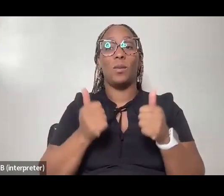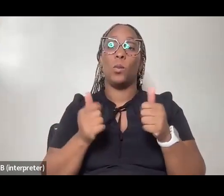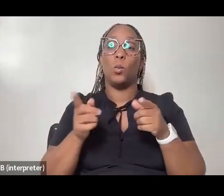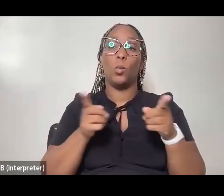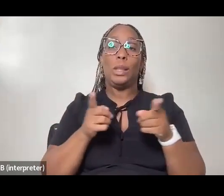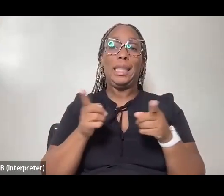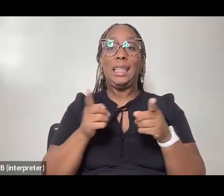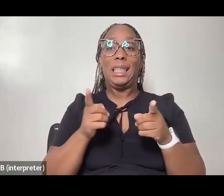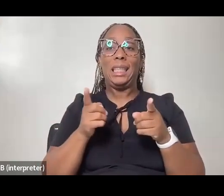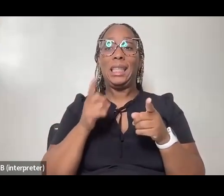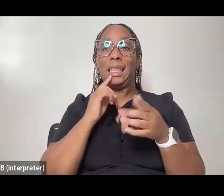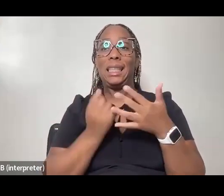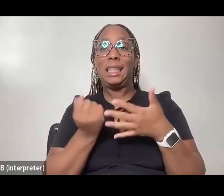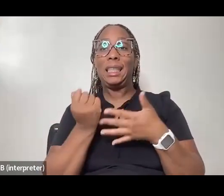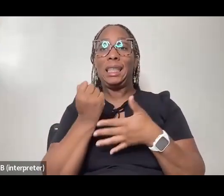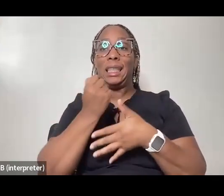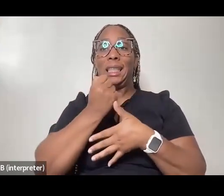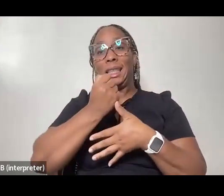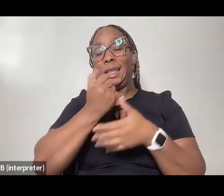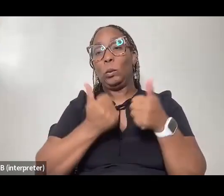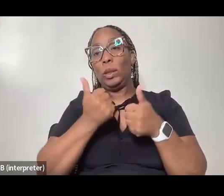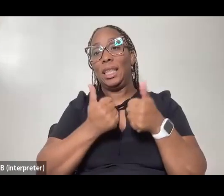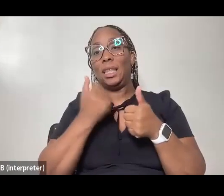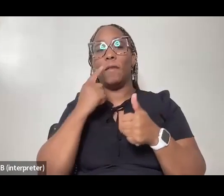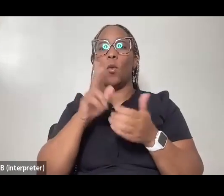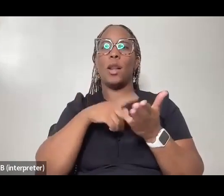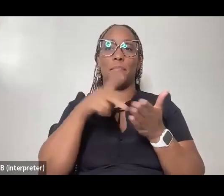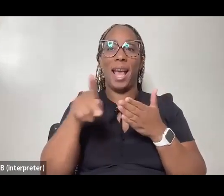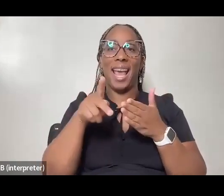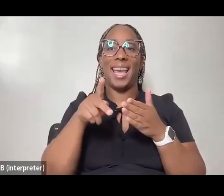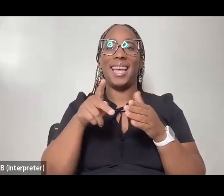float to the top and pita high priority for those paid captions